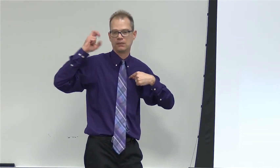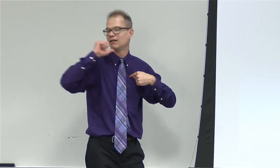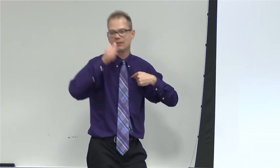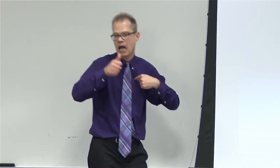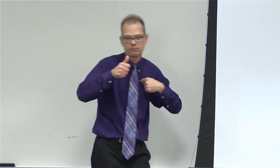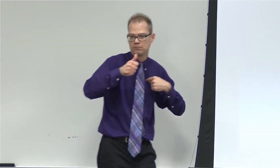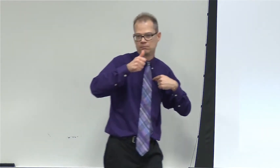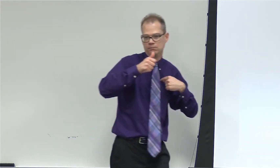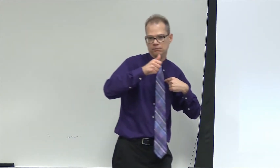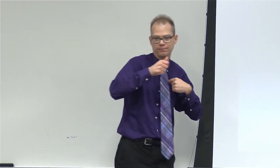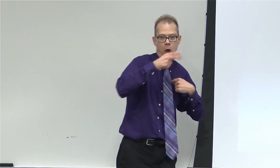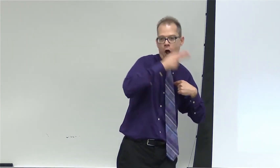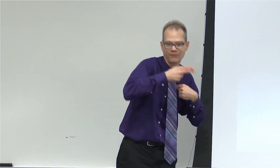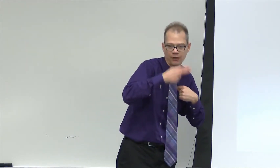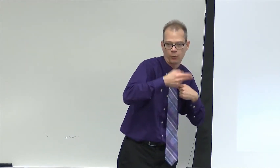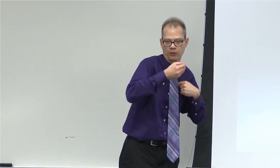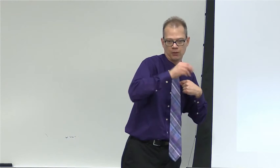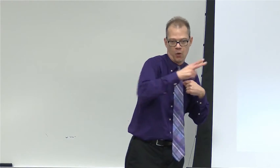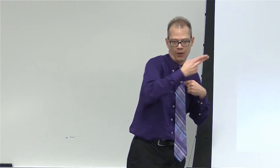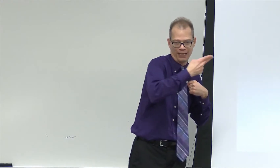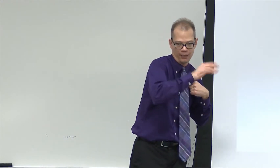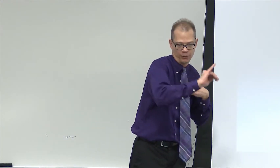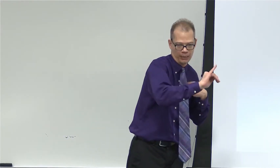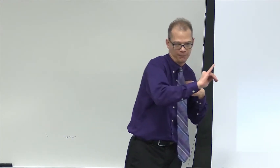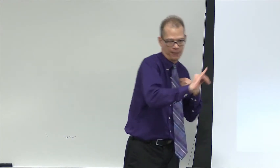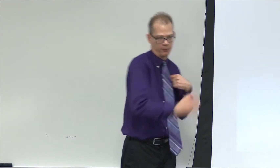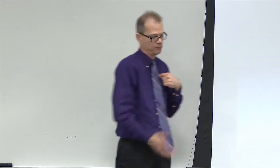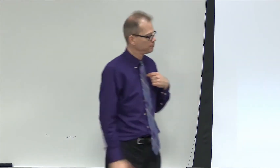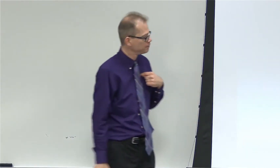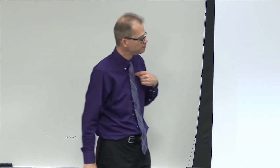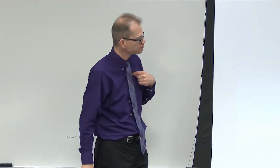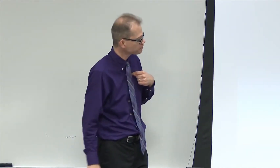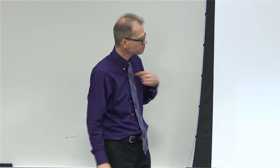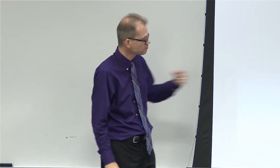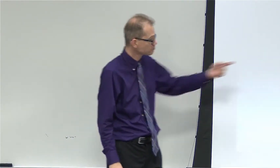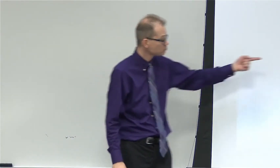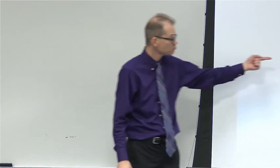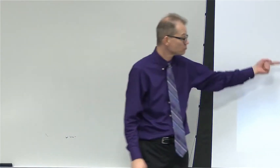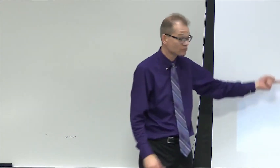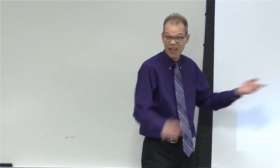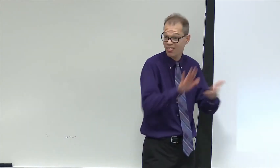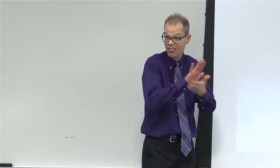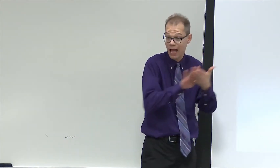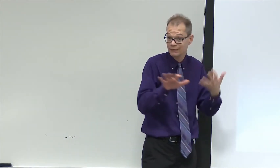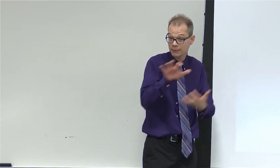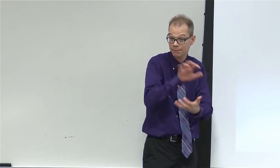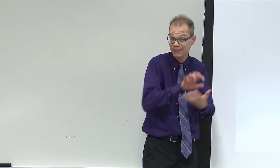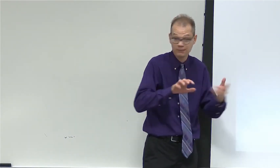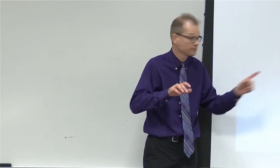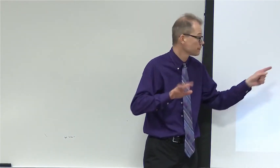not hard-of-hearing or hearing-impaired.